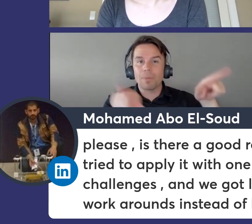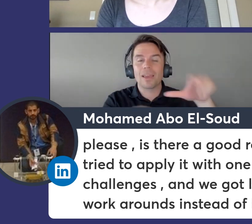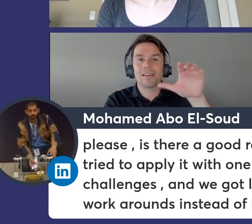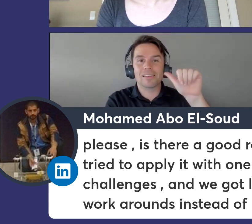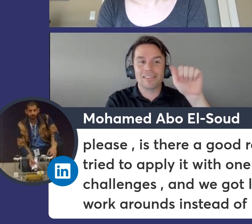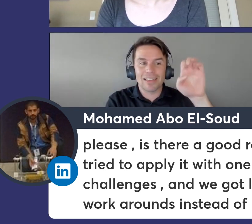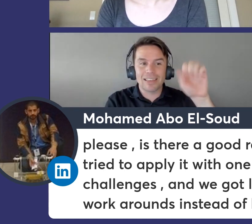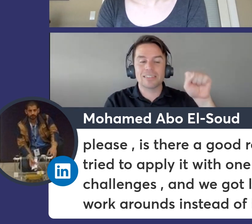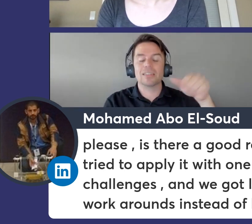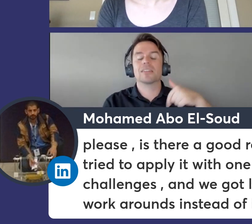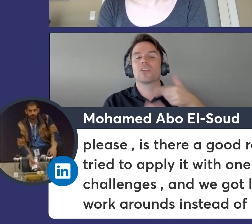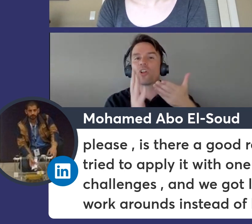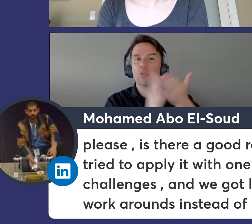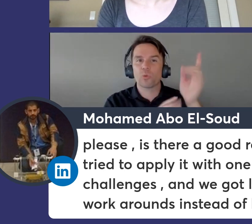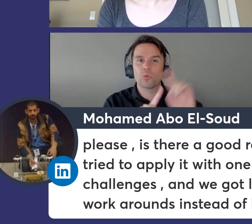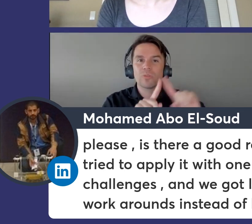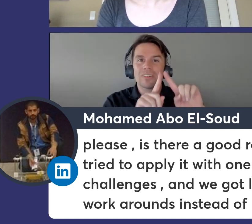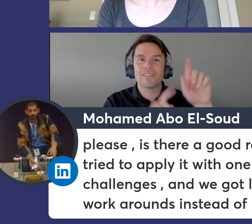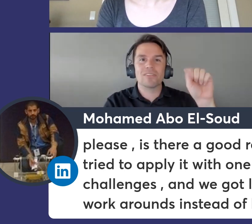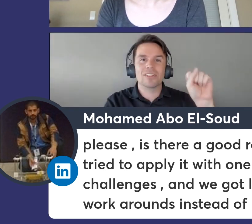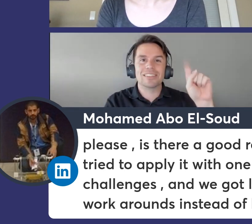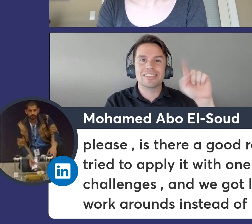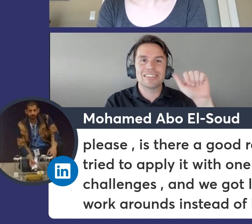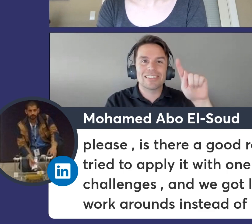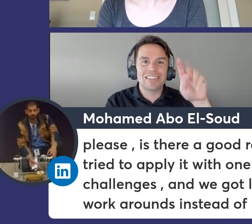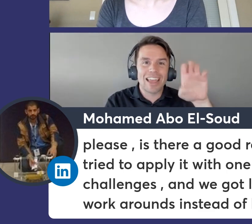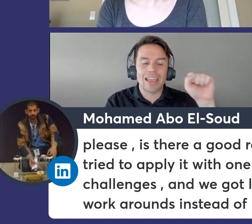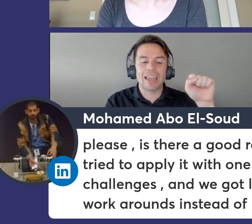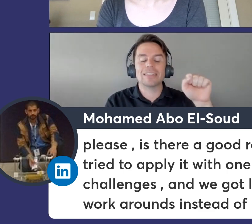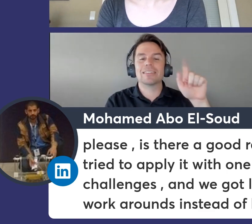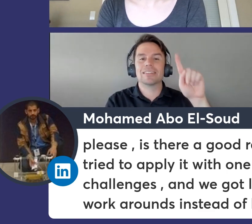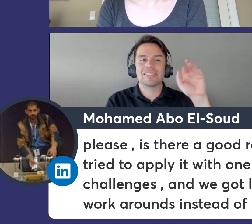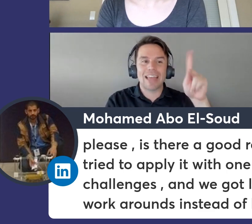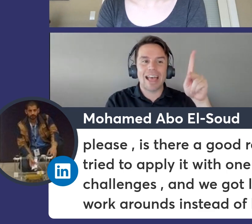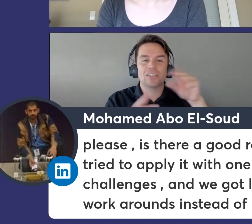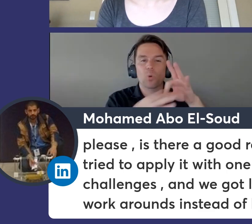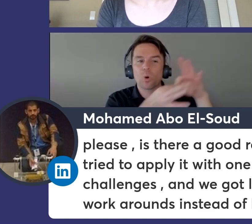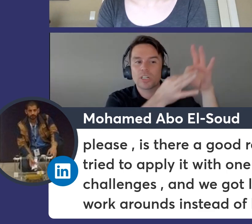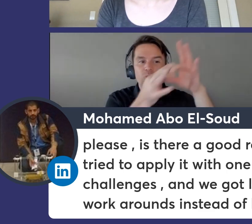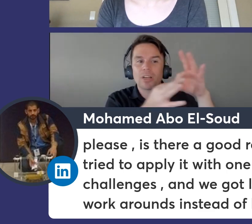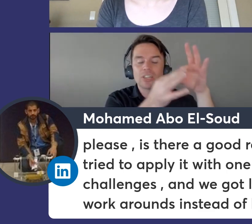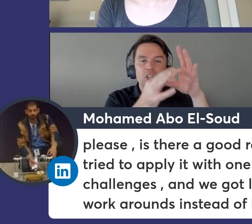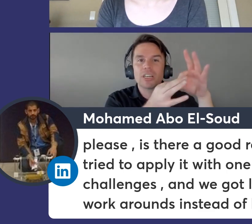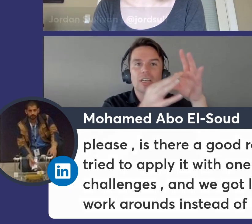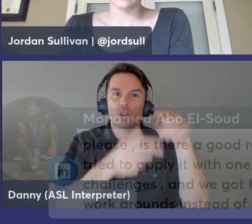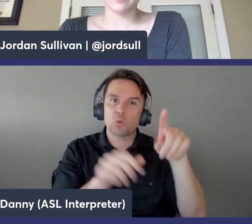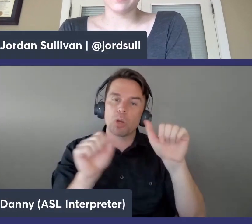we go through task orchestration patterns. So basically you can look at the workshop, and if there's something